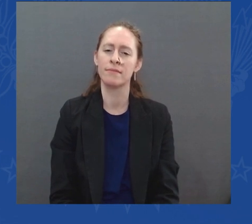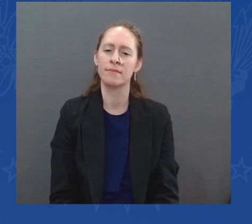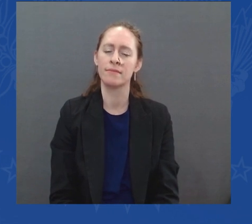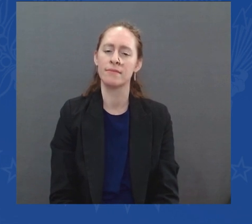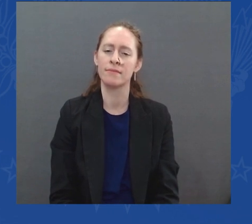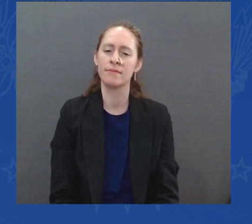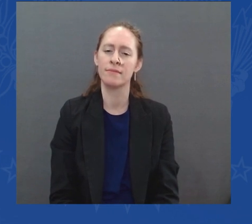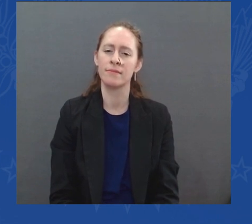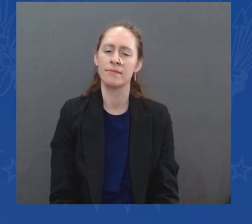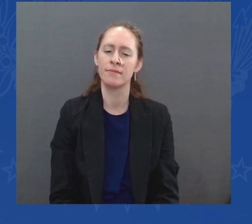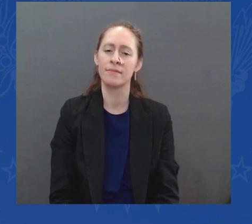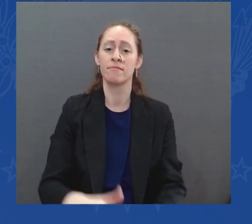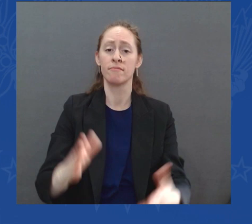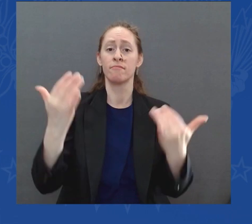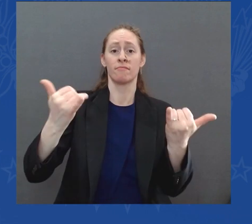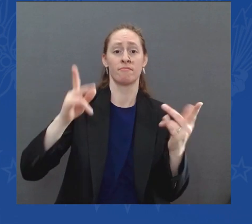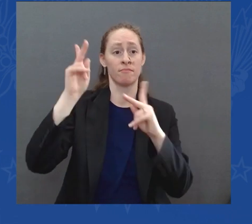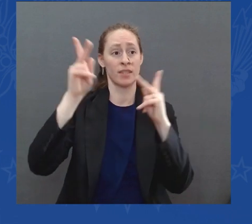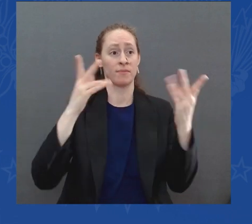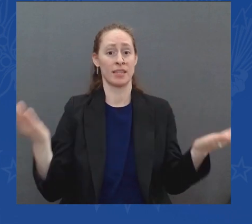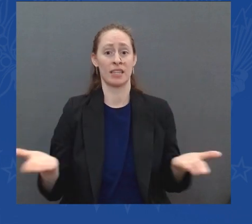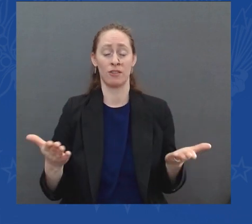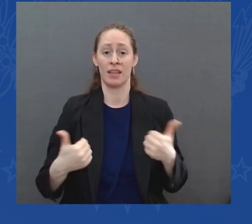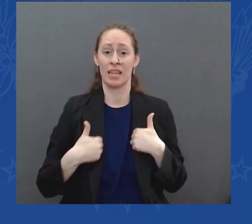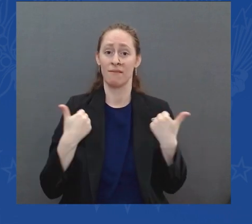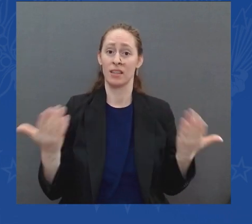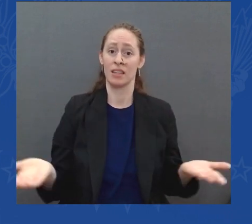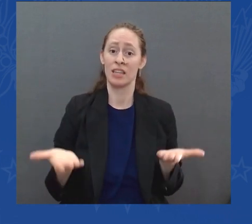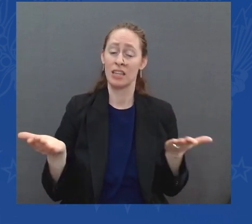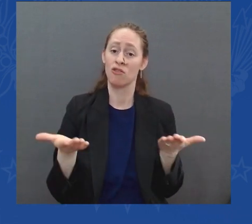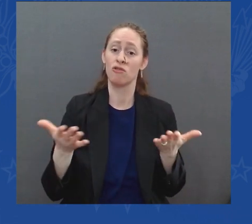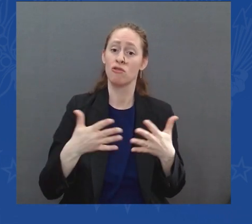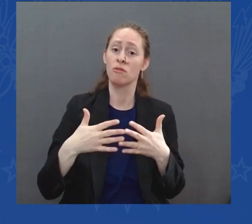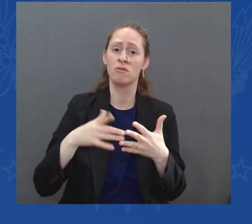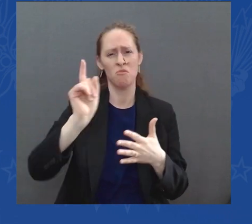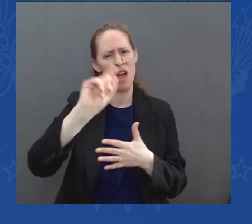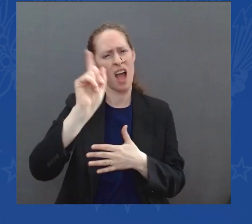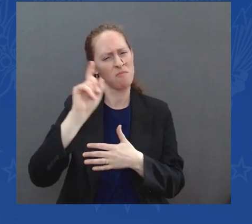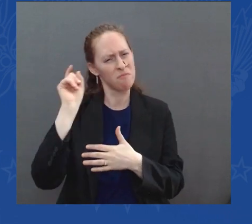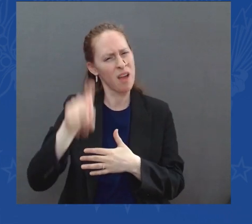When I served in the United States Senate, it was a profound honor to sponsor with Cory Booker,